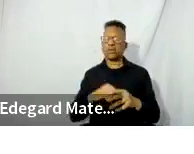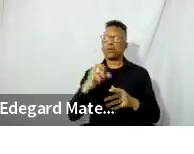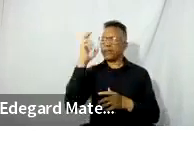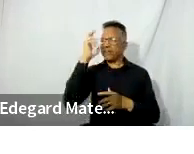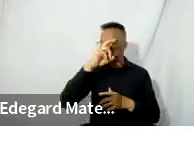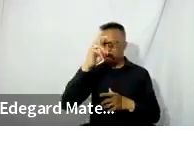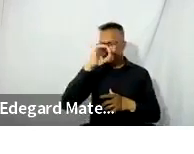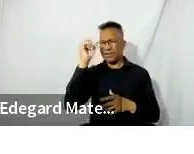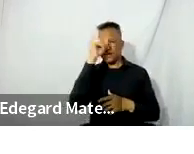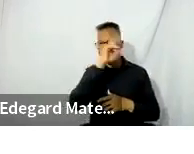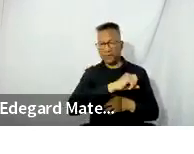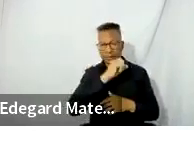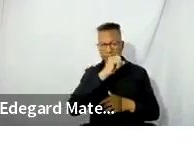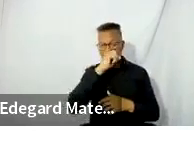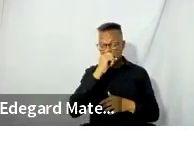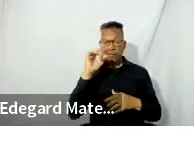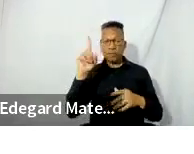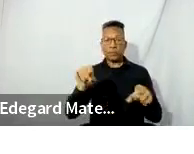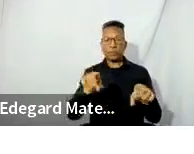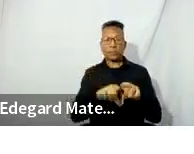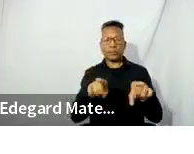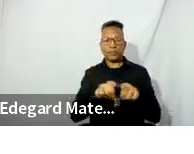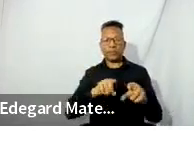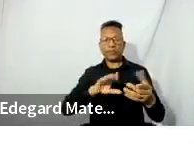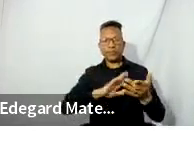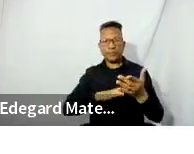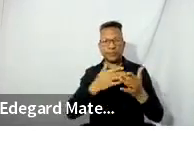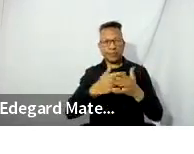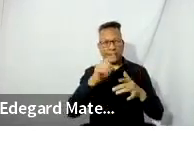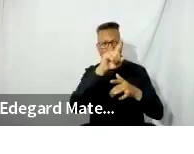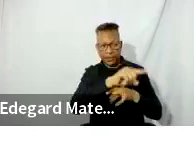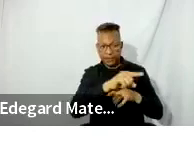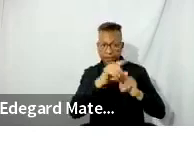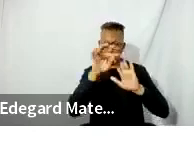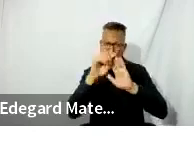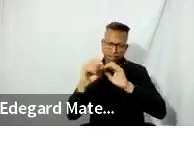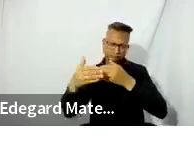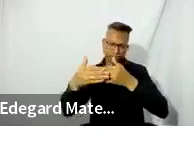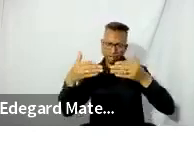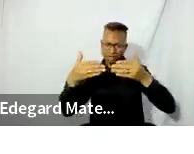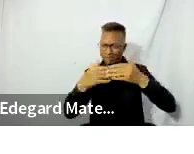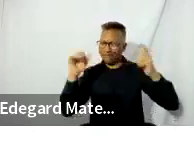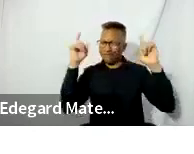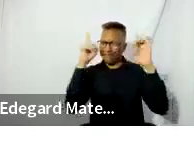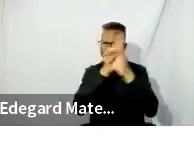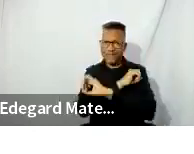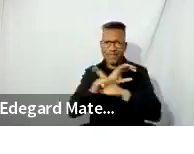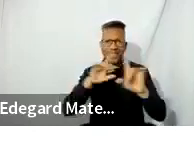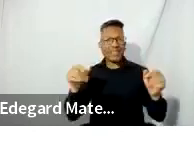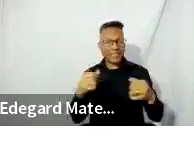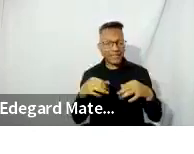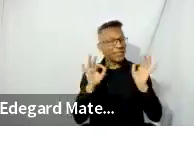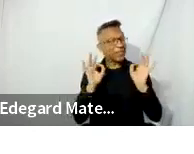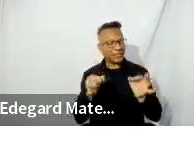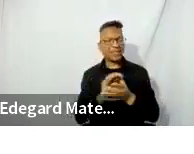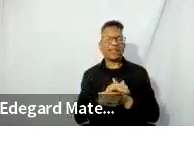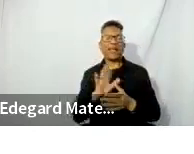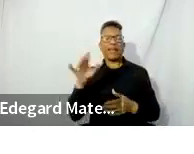story. This is terrible through a complex history consistently consisting of imitation changes